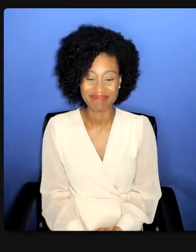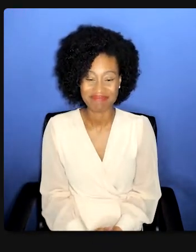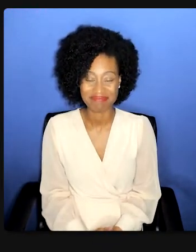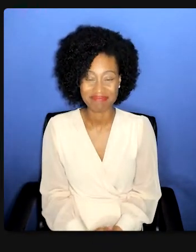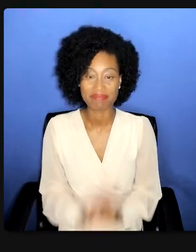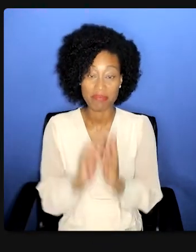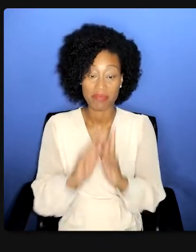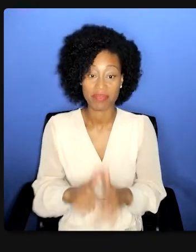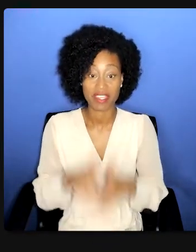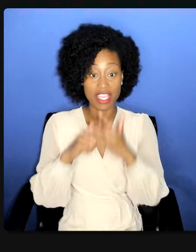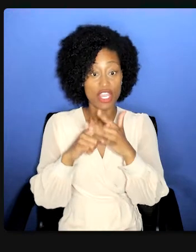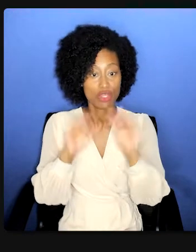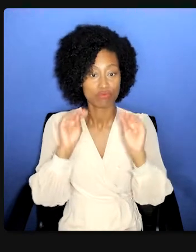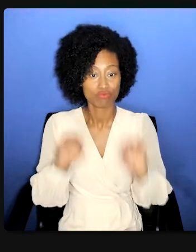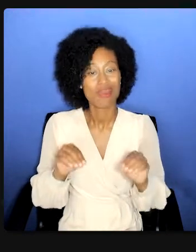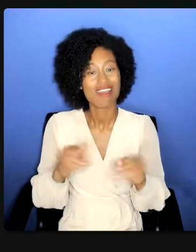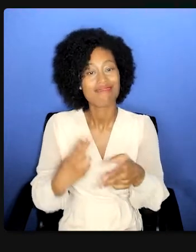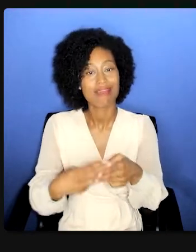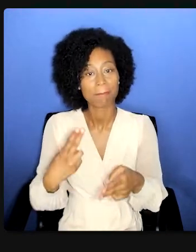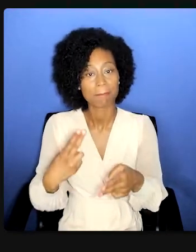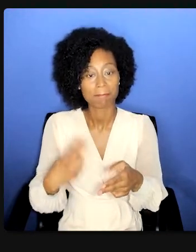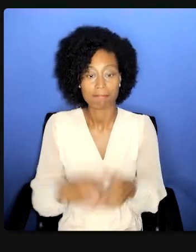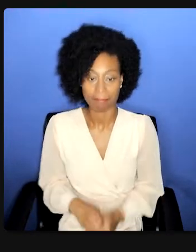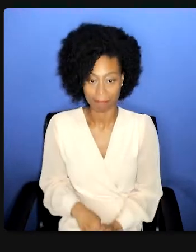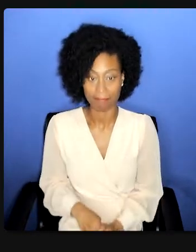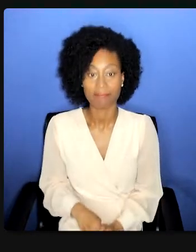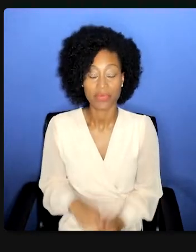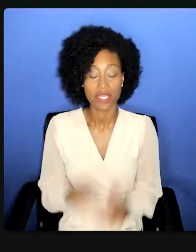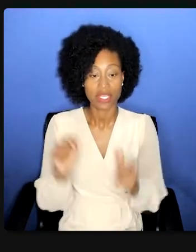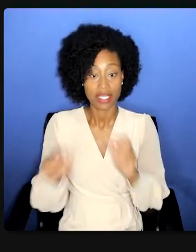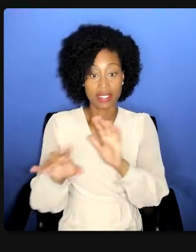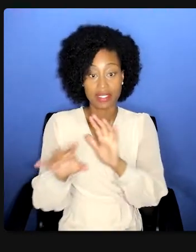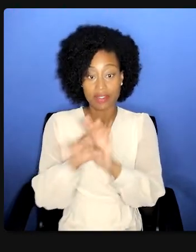In the beginning, you need to specify your name, you can select a virtual machine.